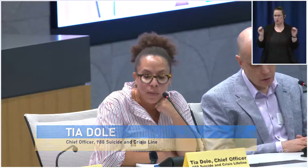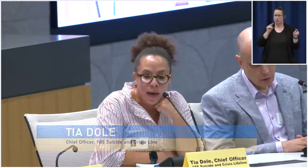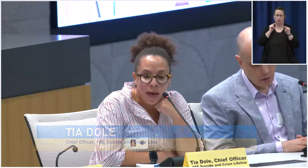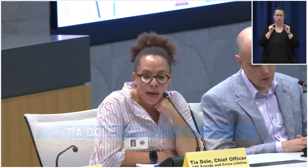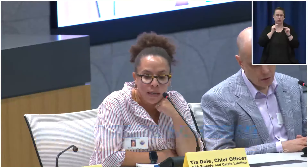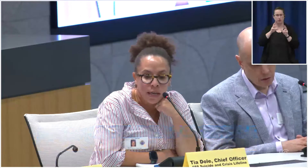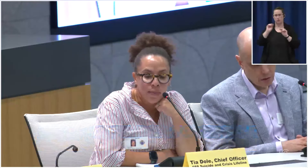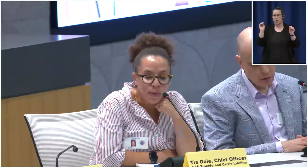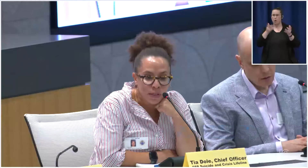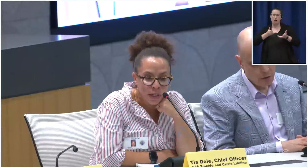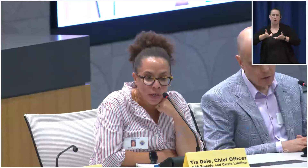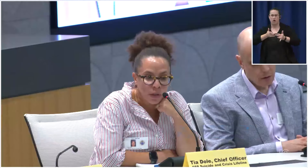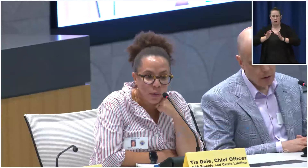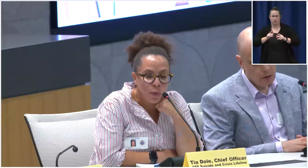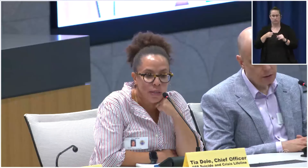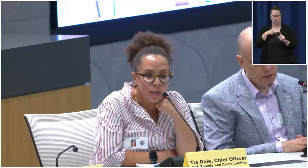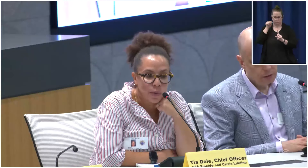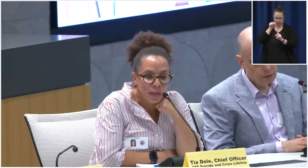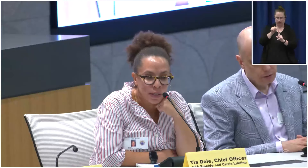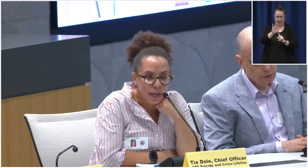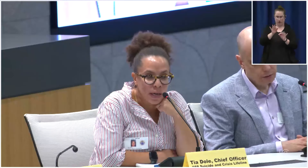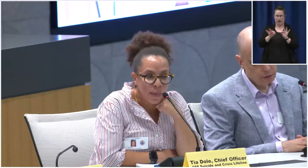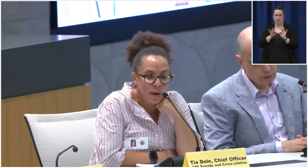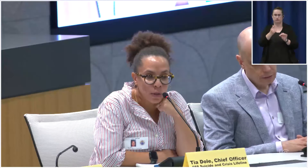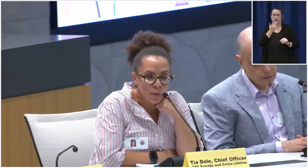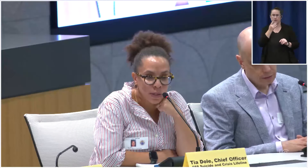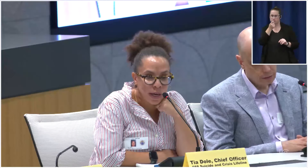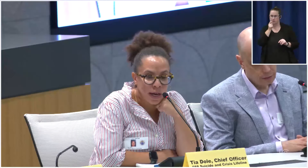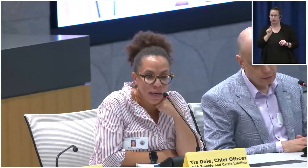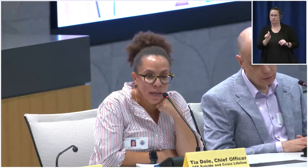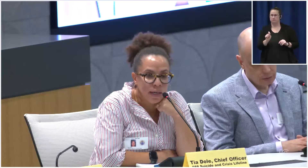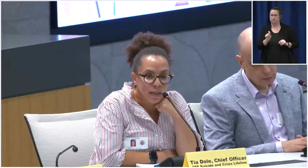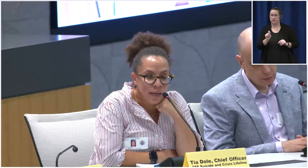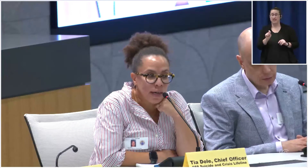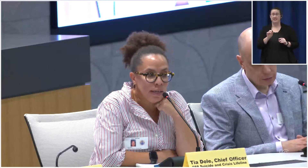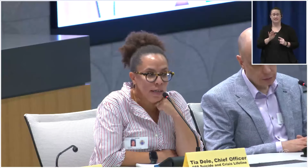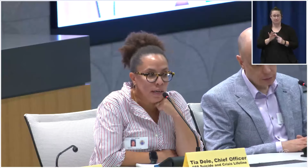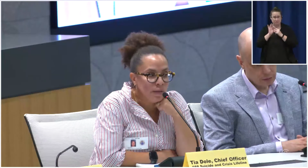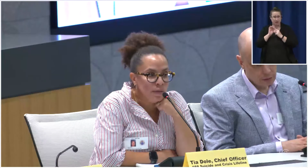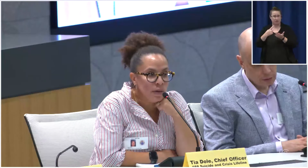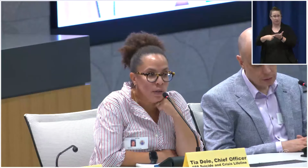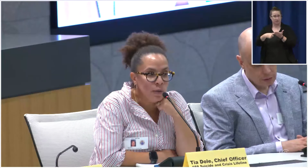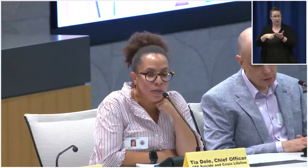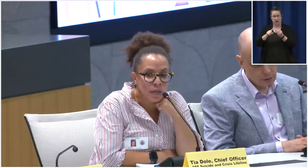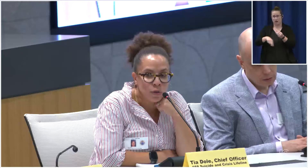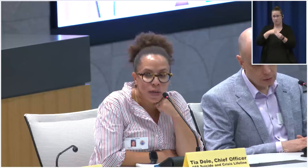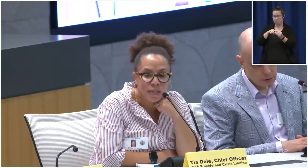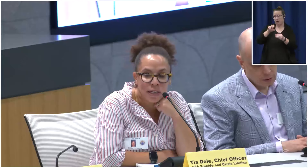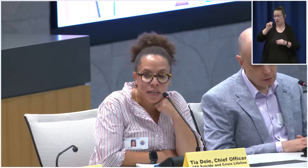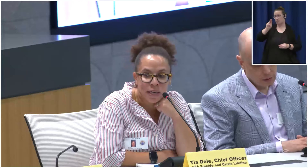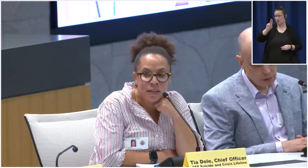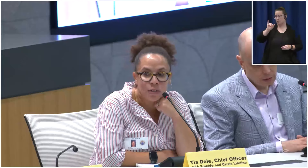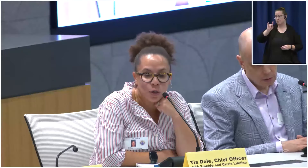BENEFIT OF DIRECT VIDEO CALLING, WHEN AN INDIVIDUAL IS IN CRISIS, PEOPLE NEED TO